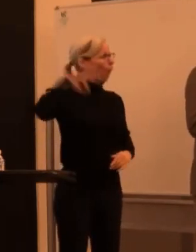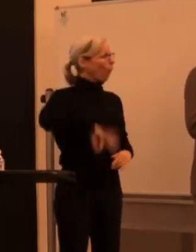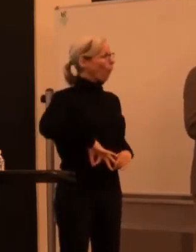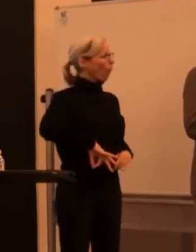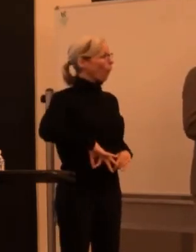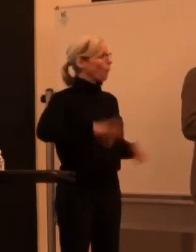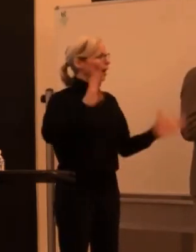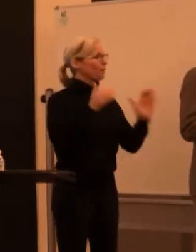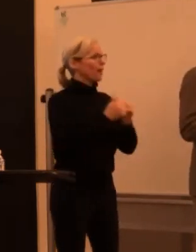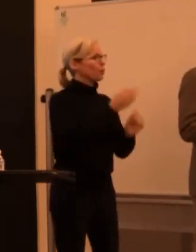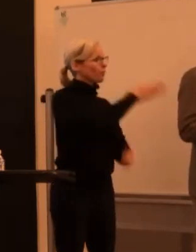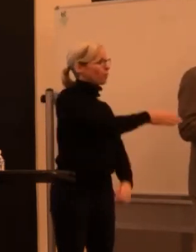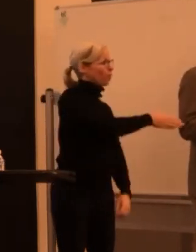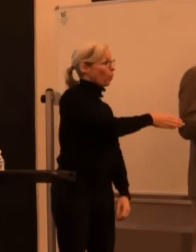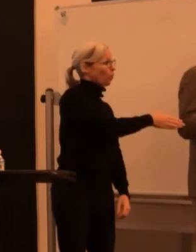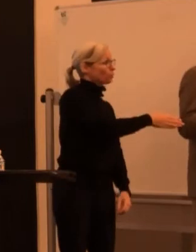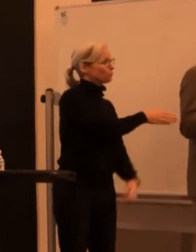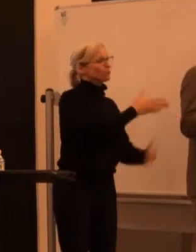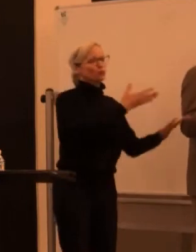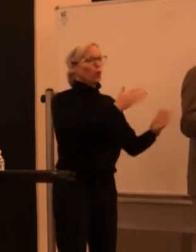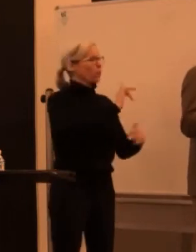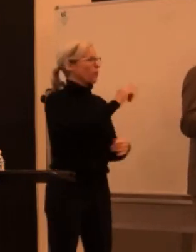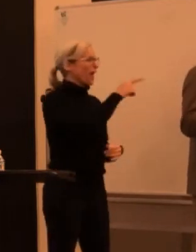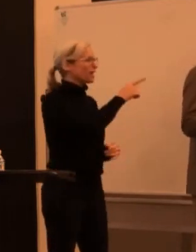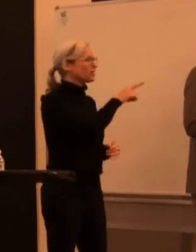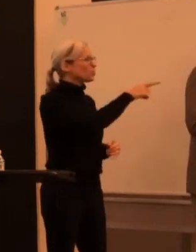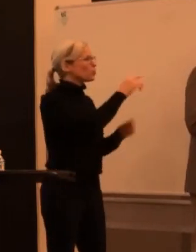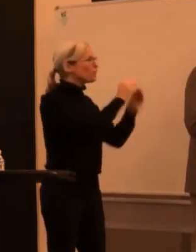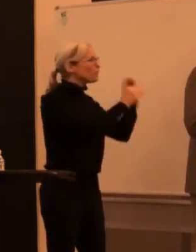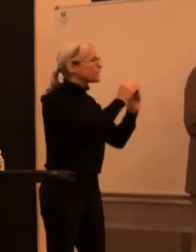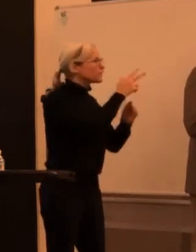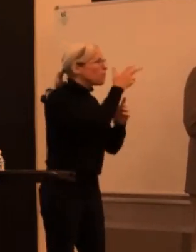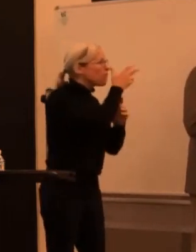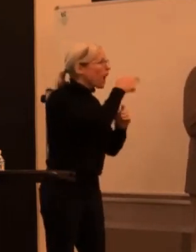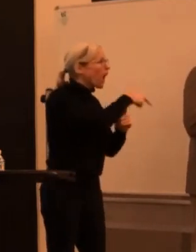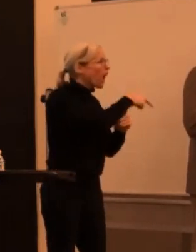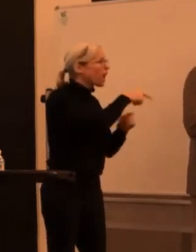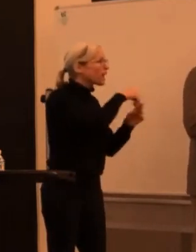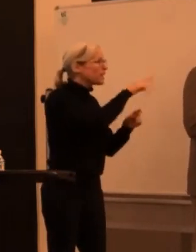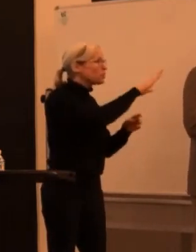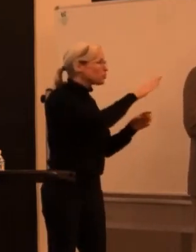So, for example, a bug fix wouldn't be considered an improvement that would be patentable.